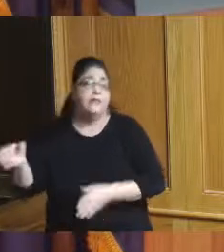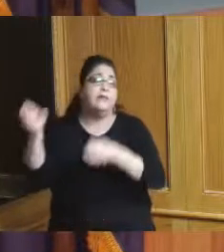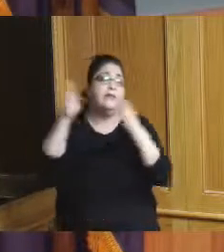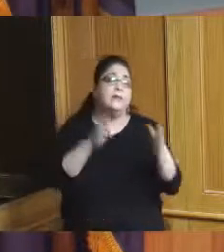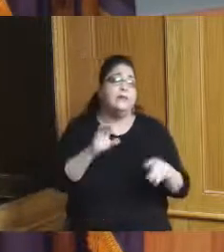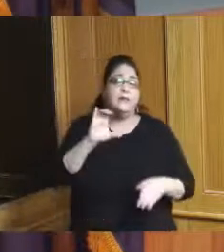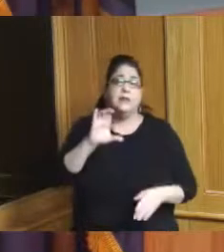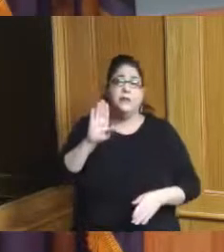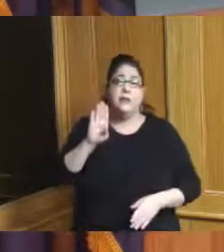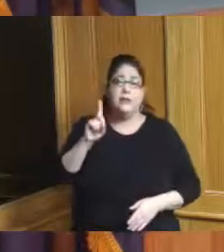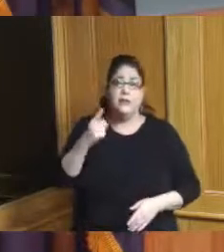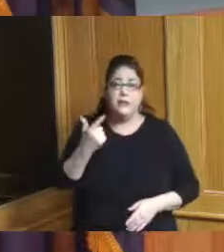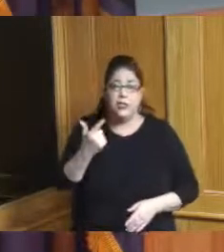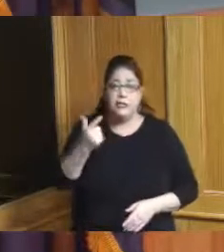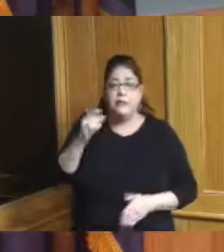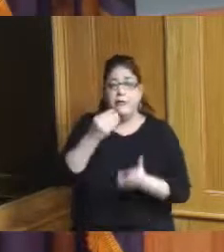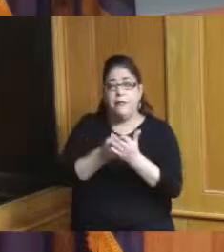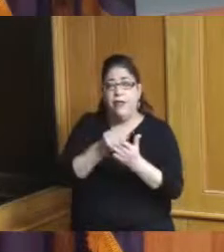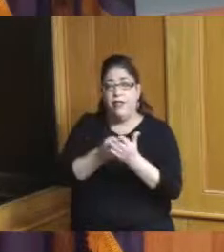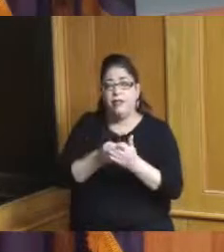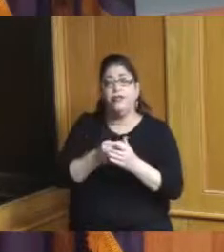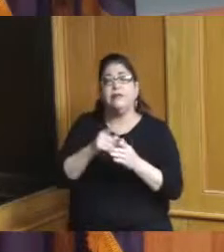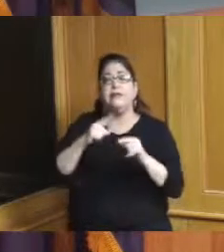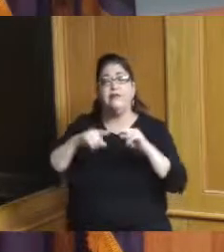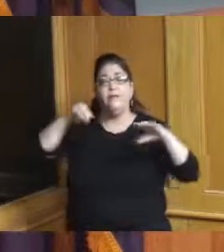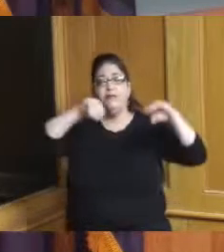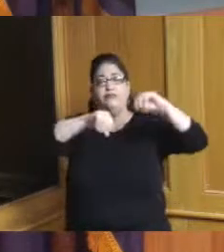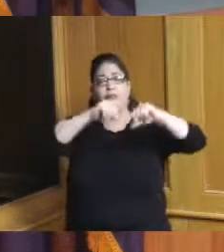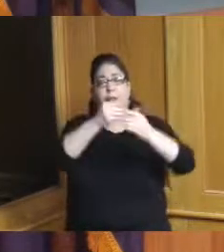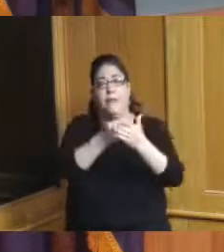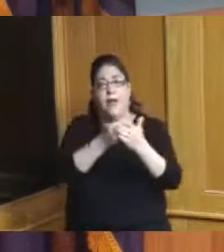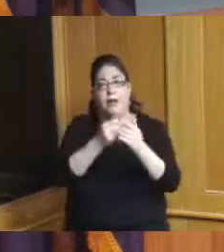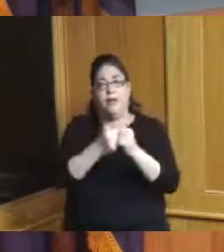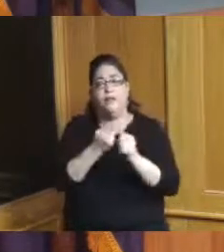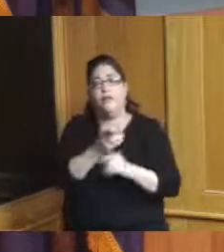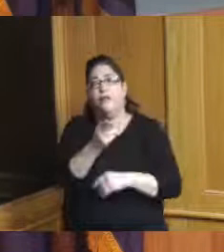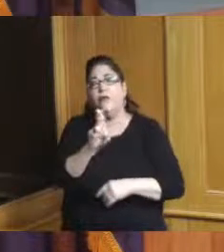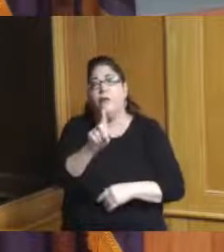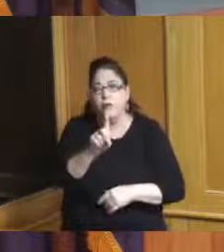obviously that does have some other strings with hood but as we look at it I just want to make sure